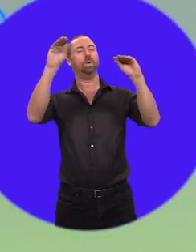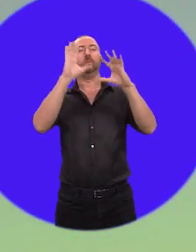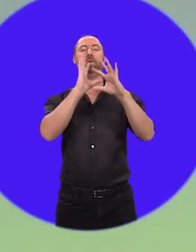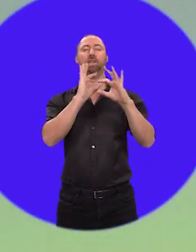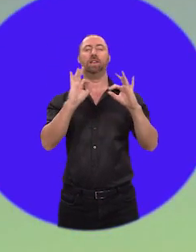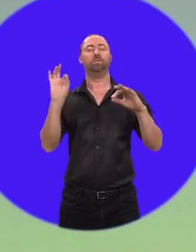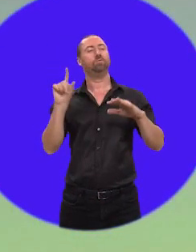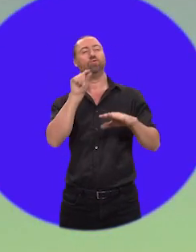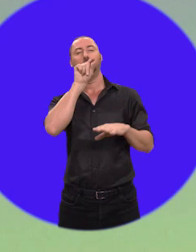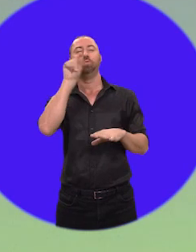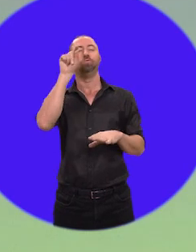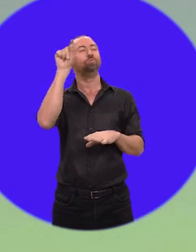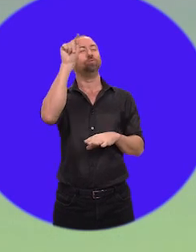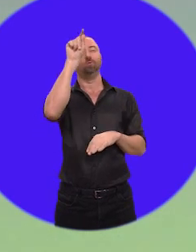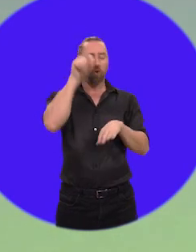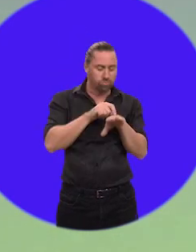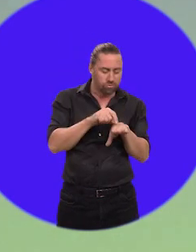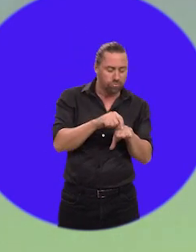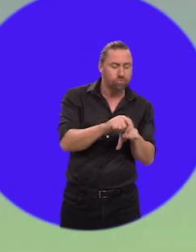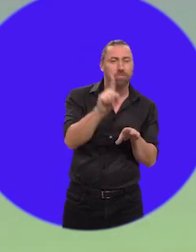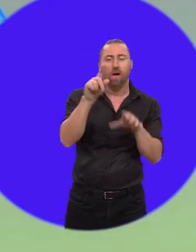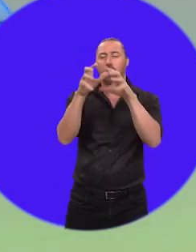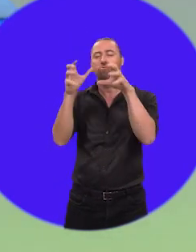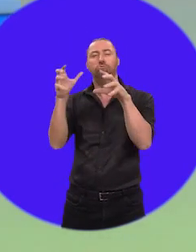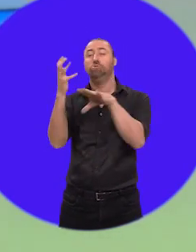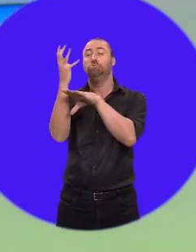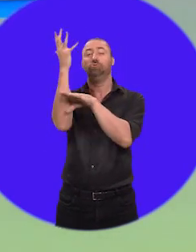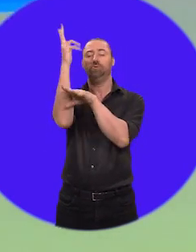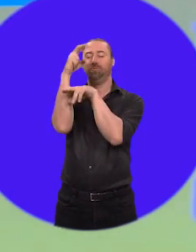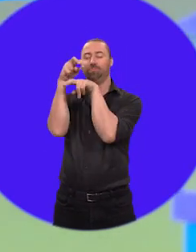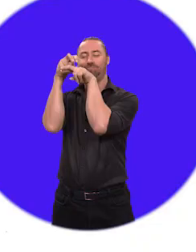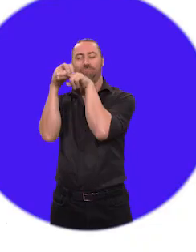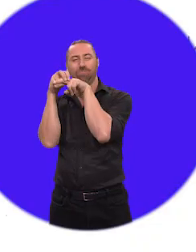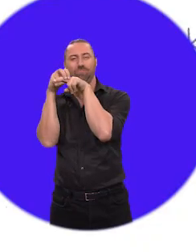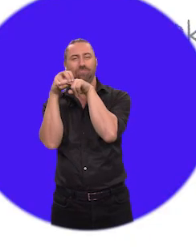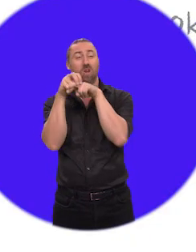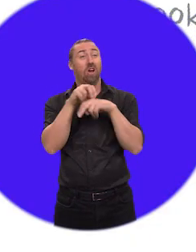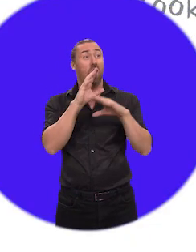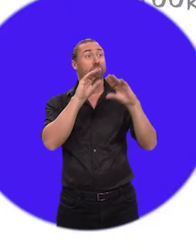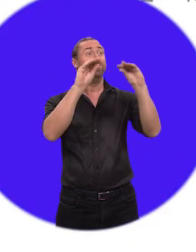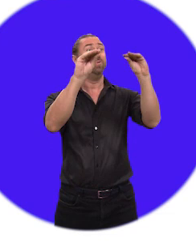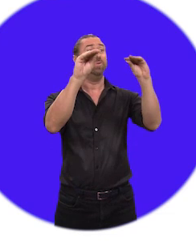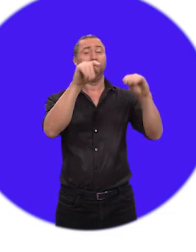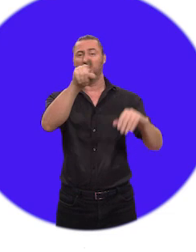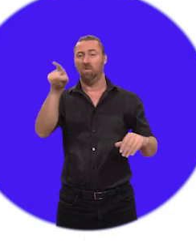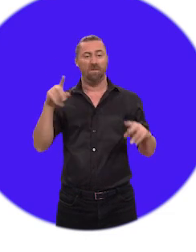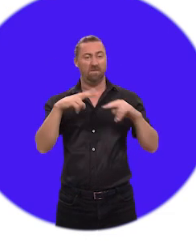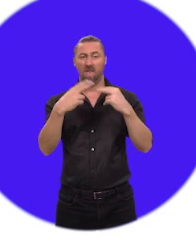"but roosts and nests in shrubs and trees." But it was still not loud enough.